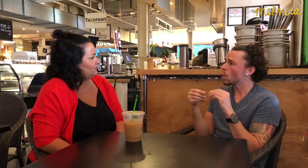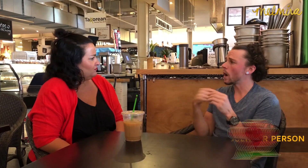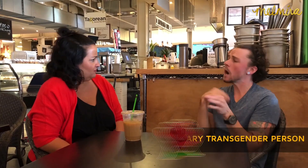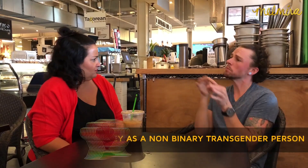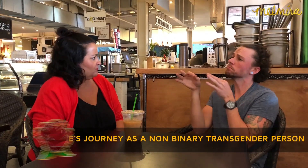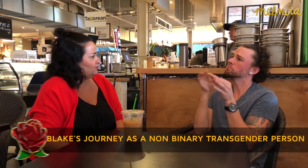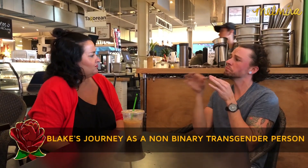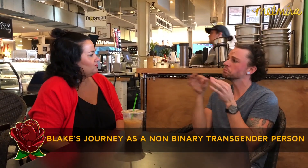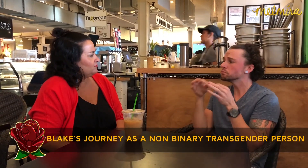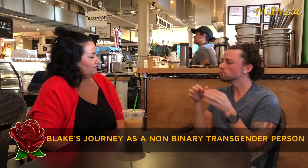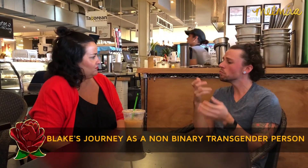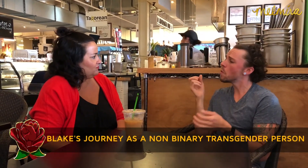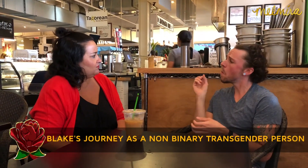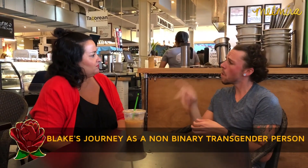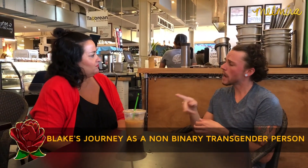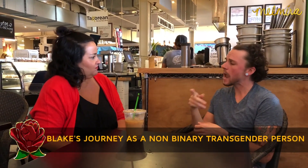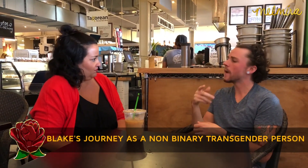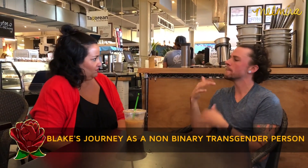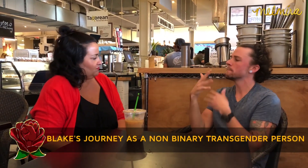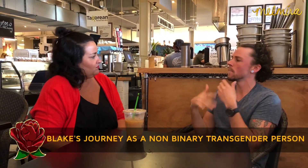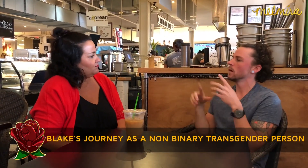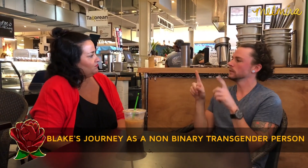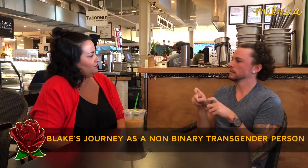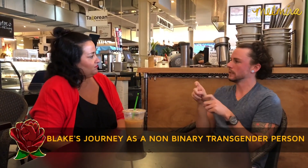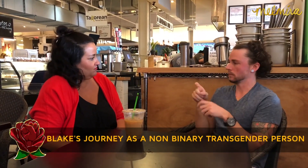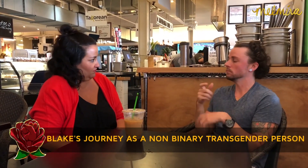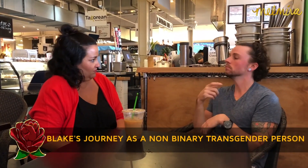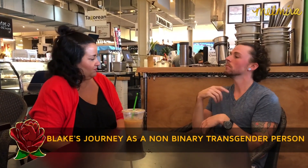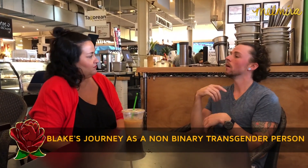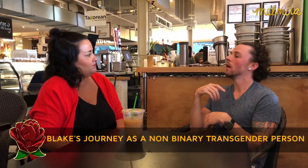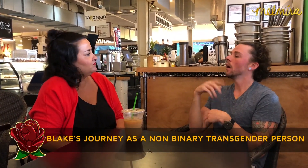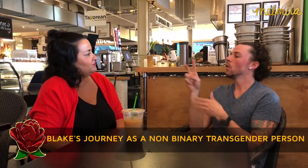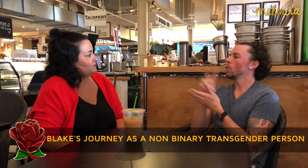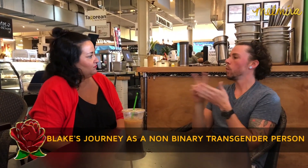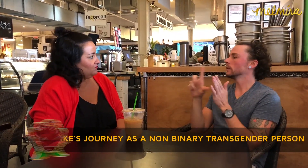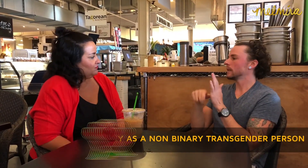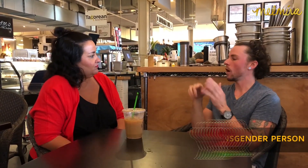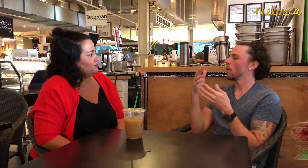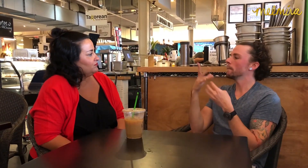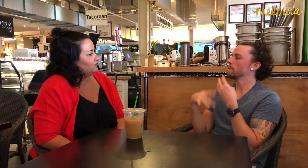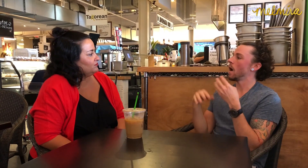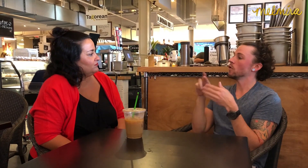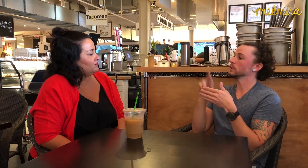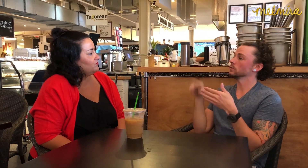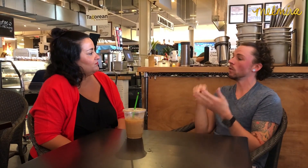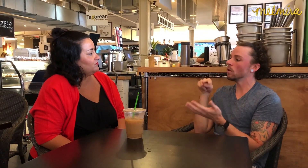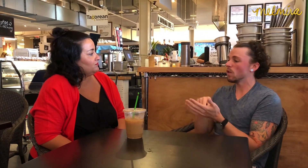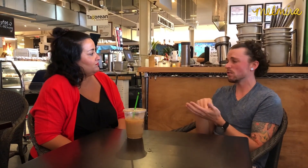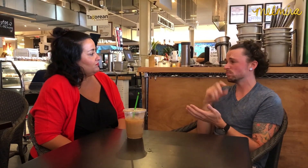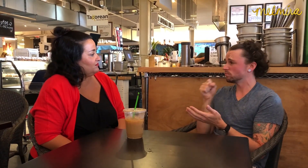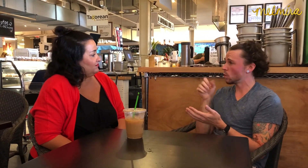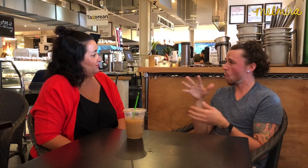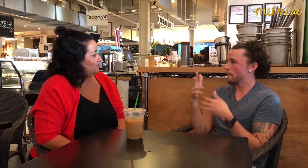I would get asked to share my story...so I did. Then they did a blood test. Two weeks later, I got the test results